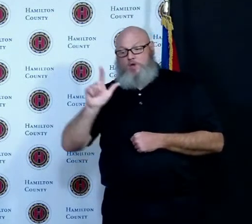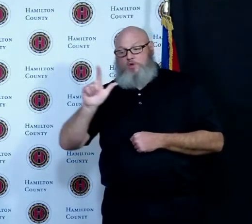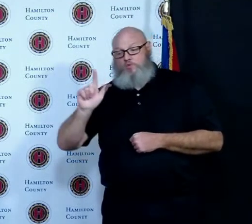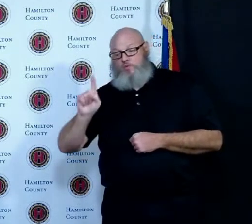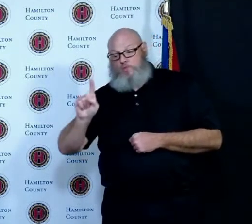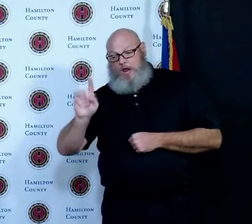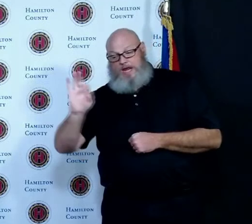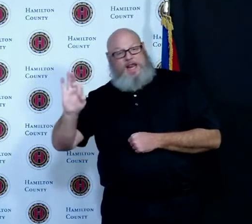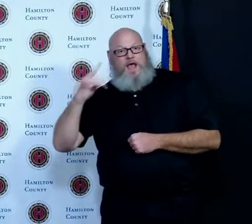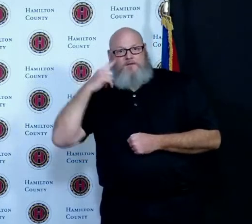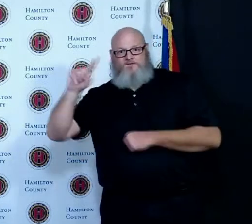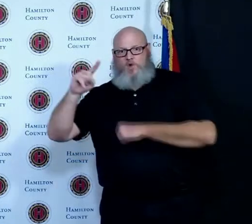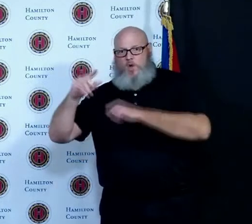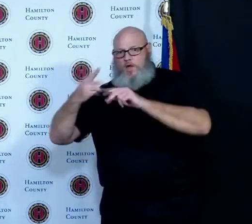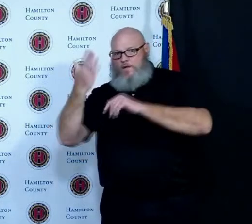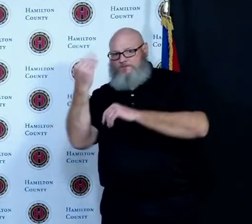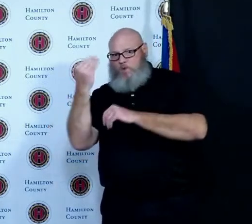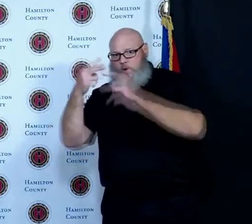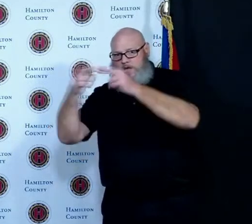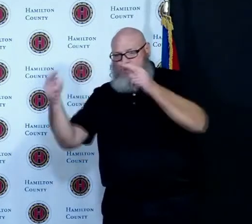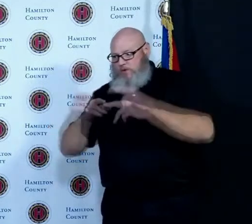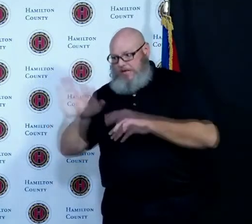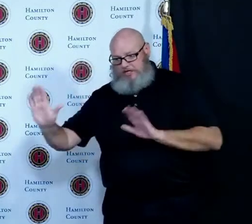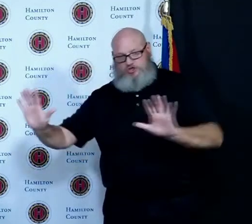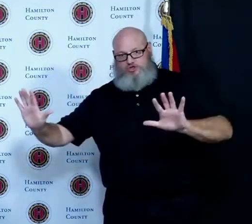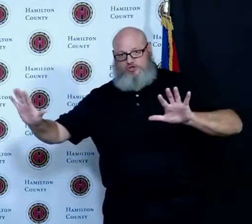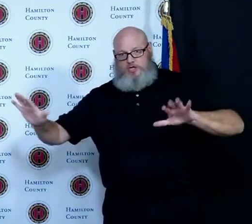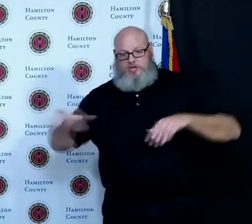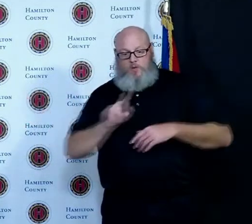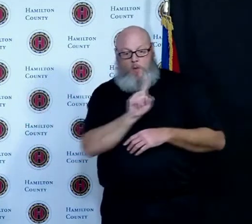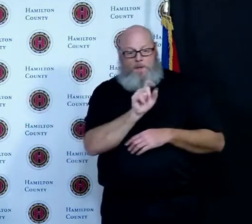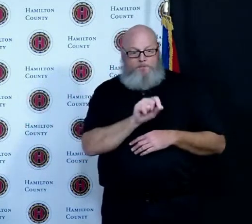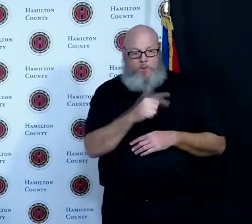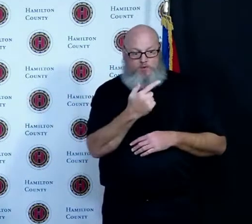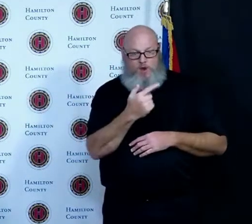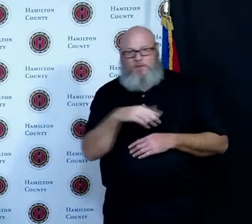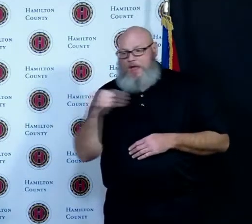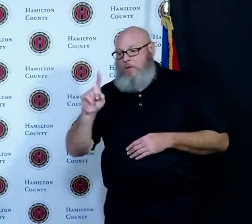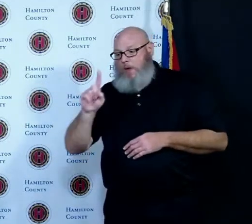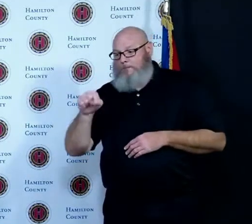this number as well as case counts come down and as mentioned now moving to hospitalizations we